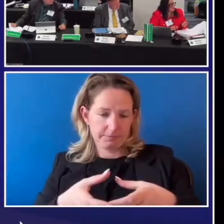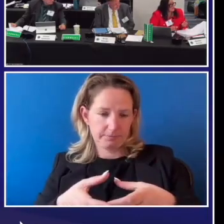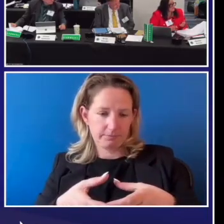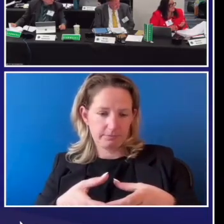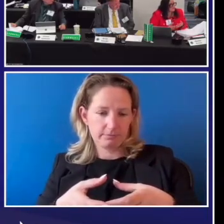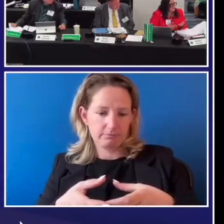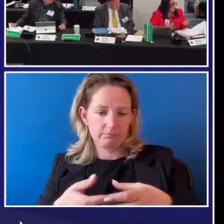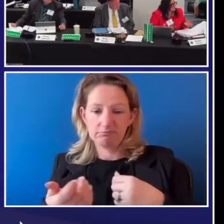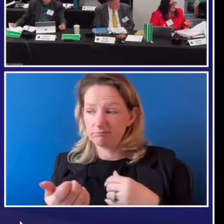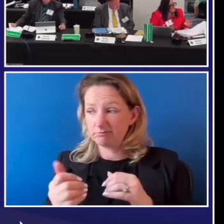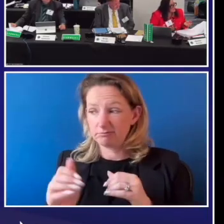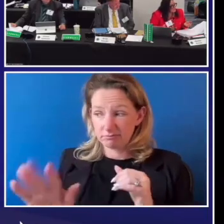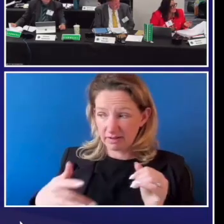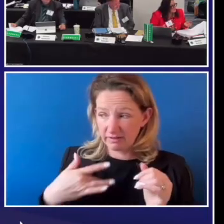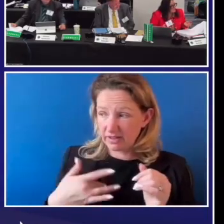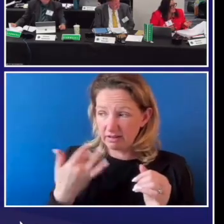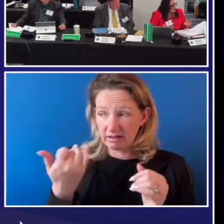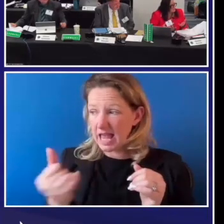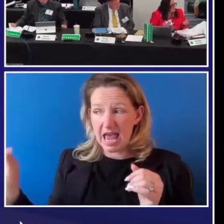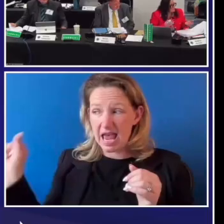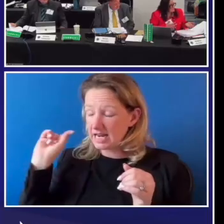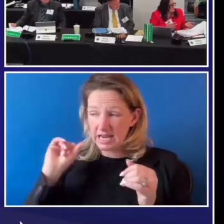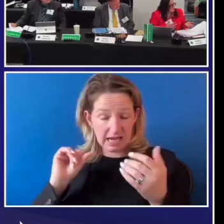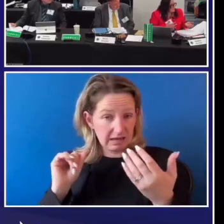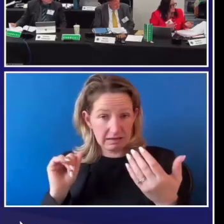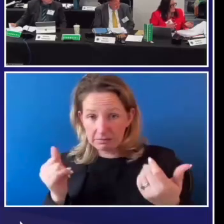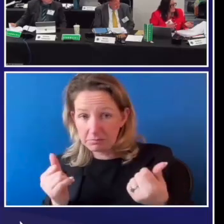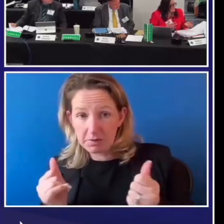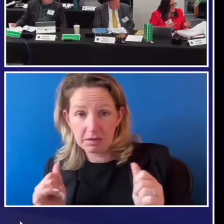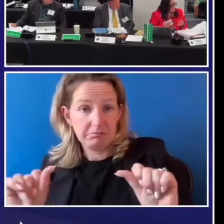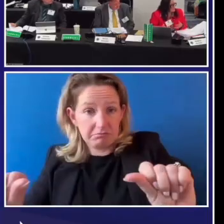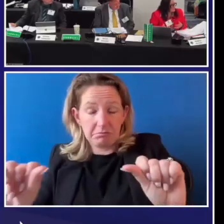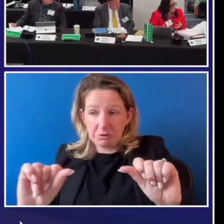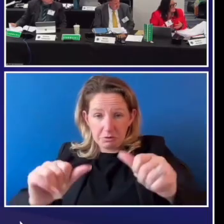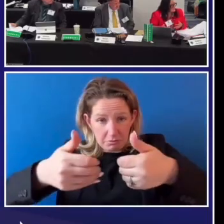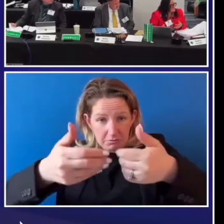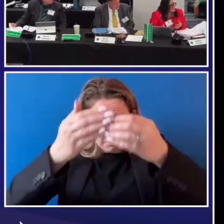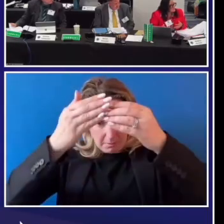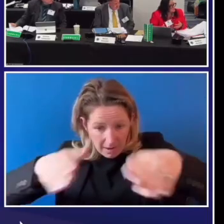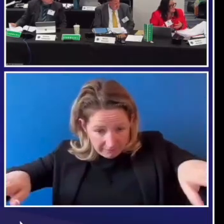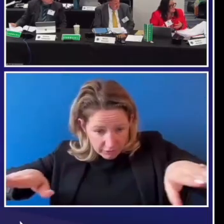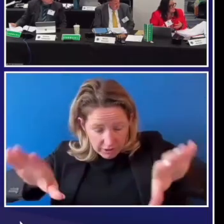to try to bifurcate how this would read for programmatic accreditors versus institutional accreditors